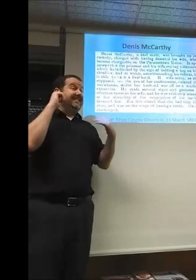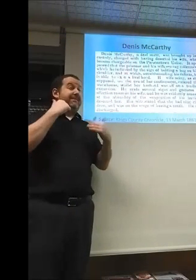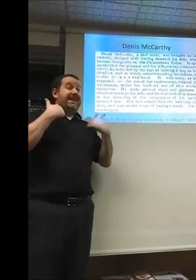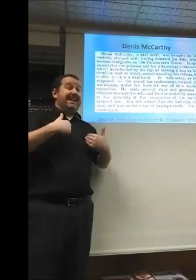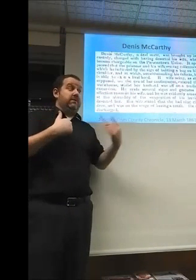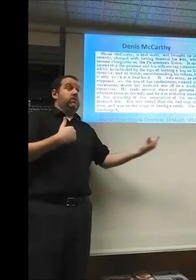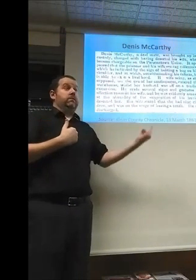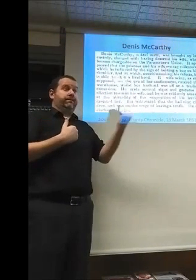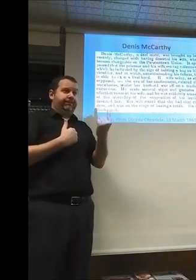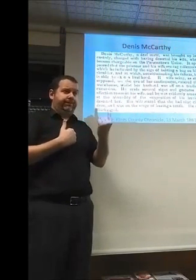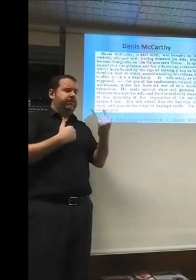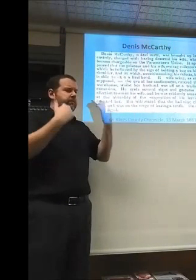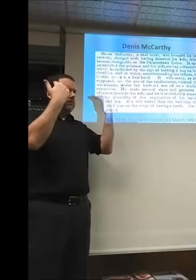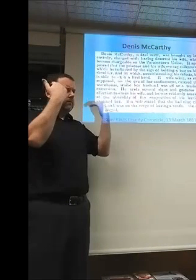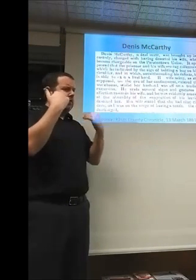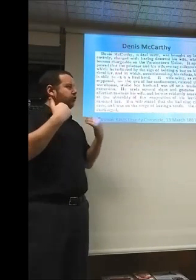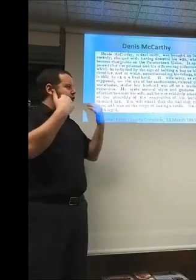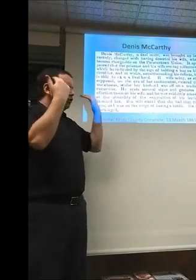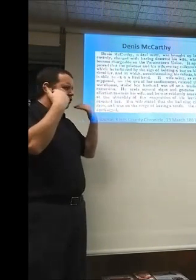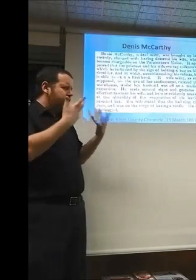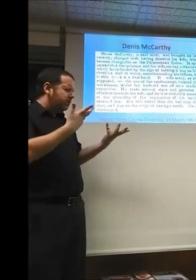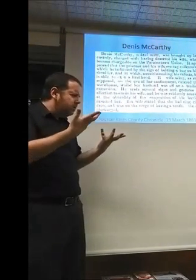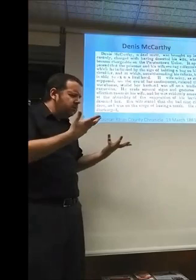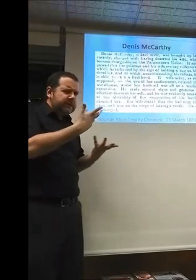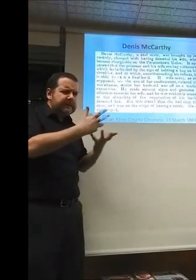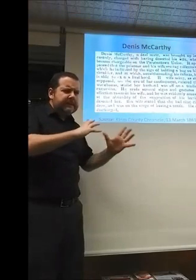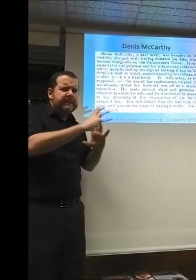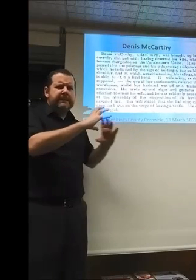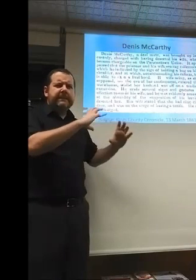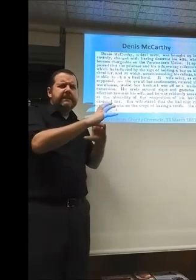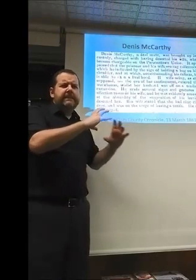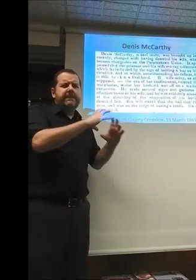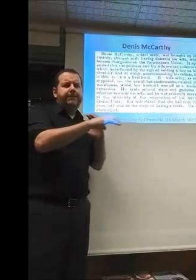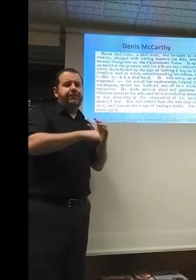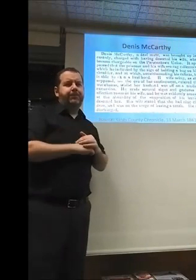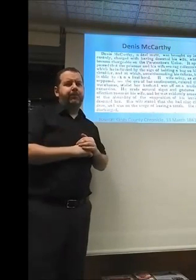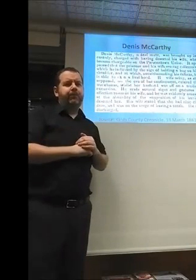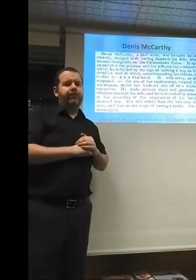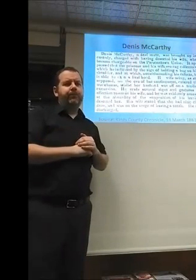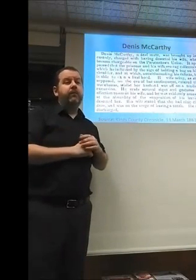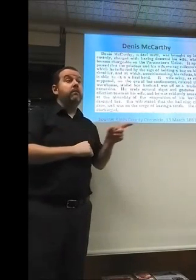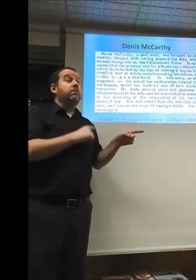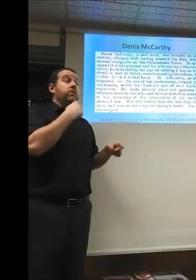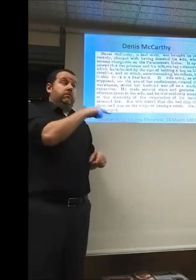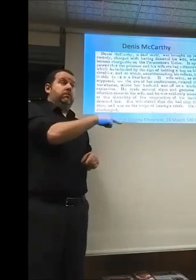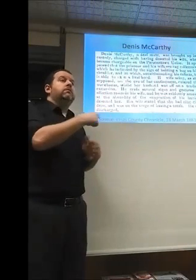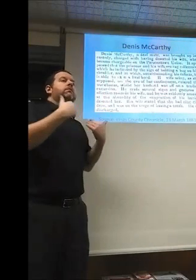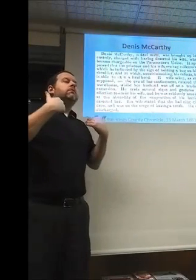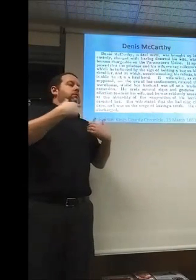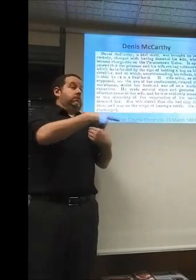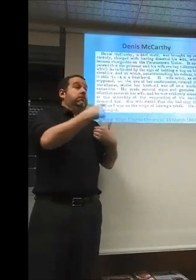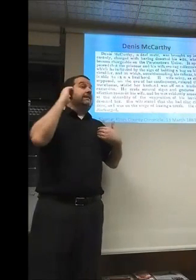And then there were some other offences that I wanted to look at, I found there was only